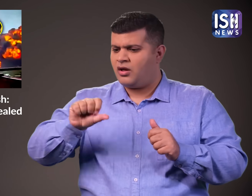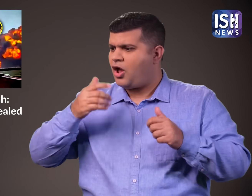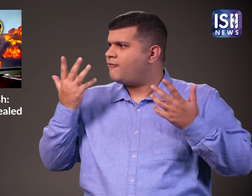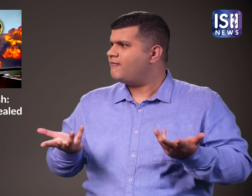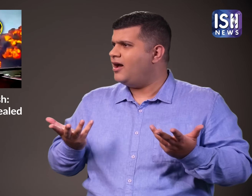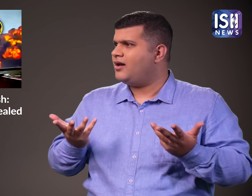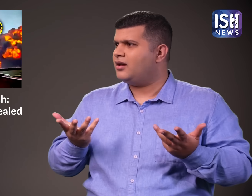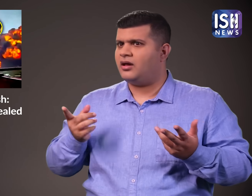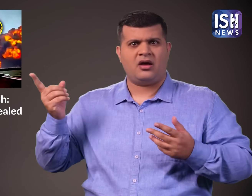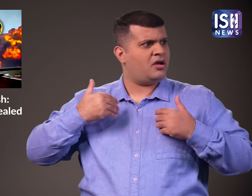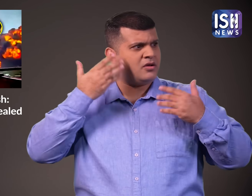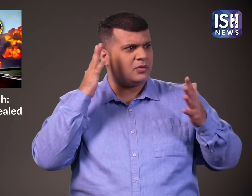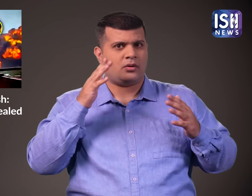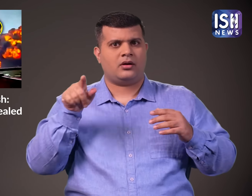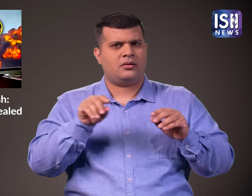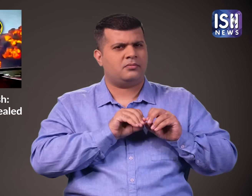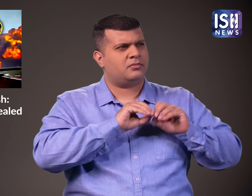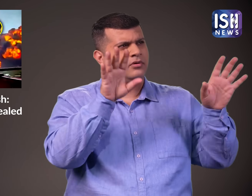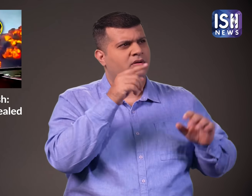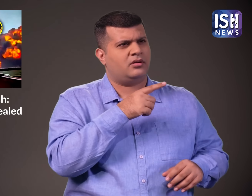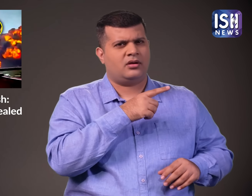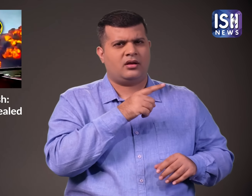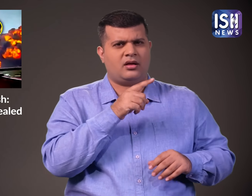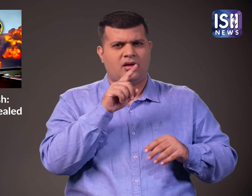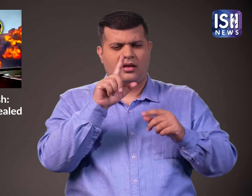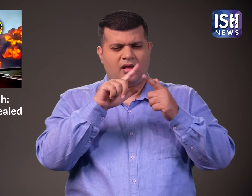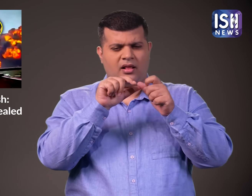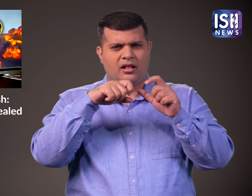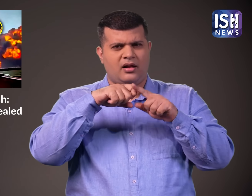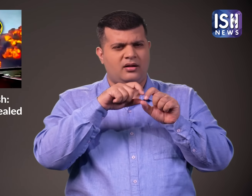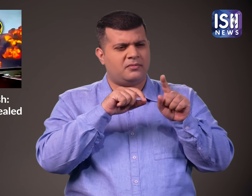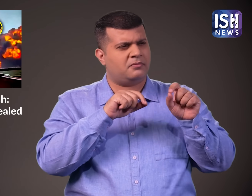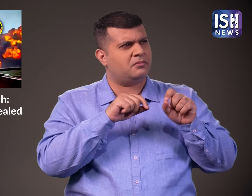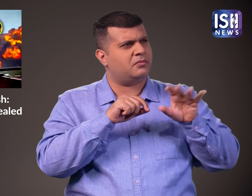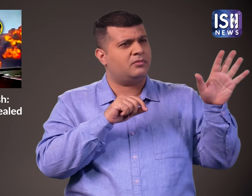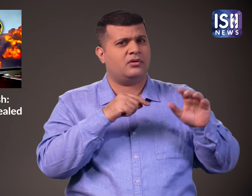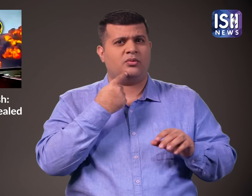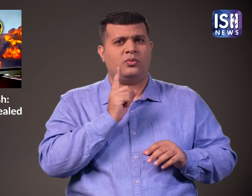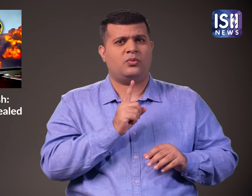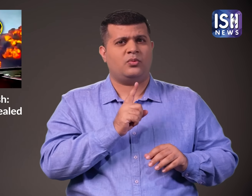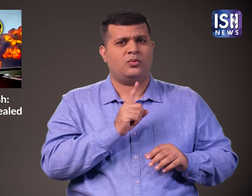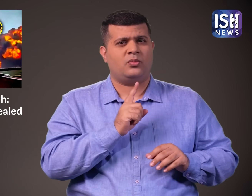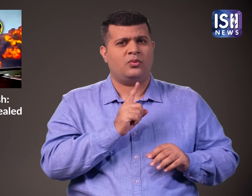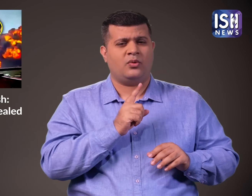They shared parts of the cockpit transcript. How did this information leak?